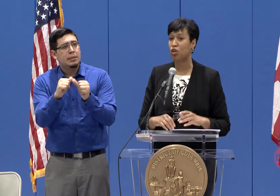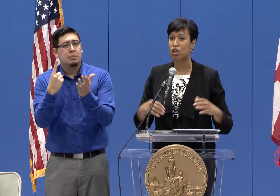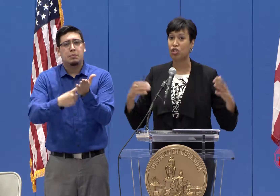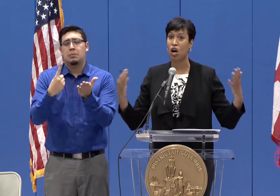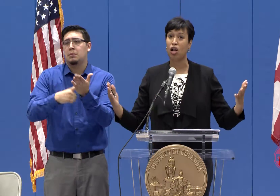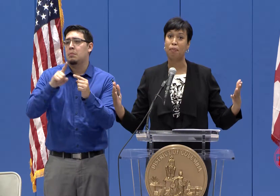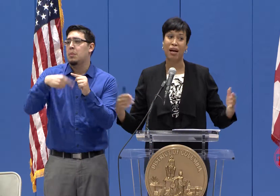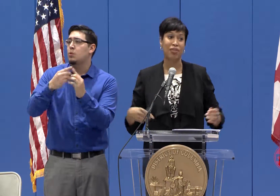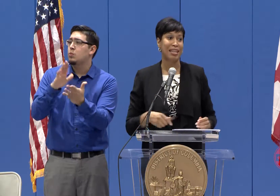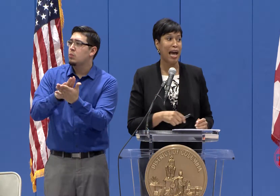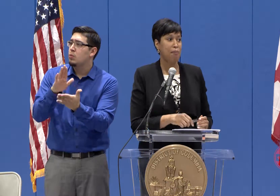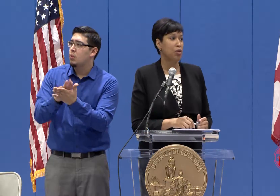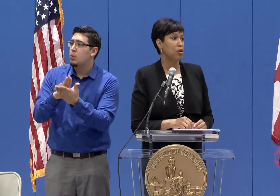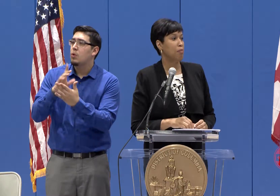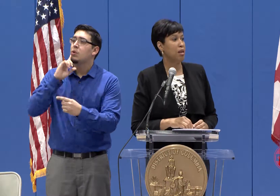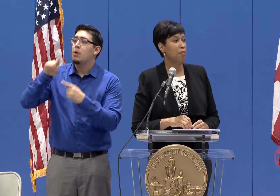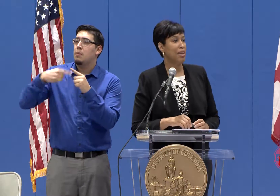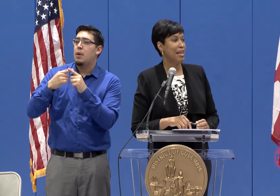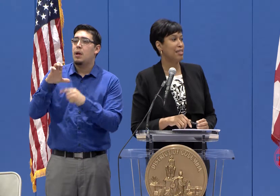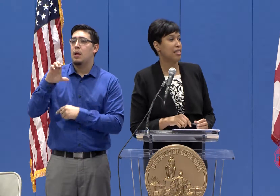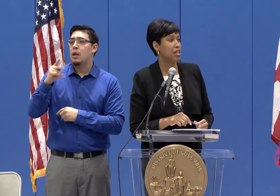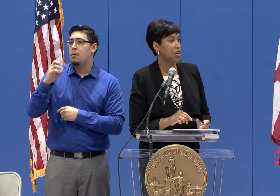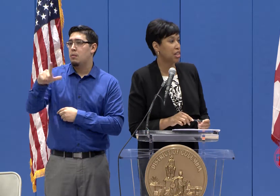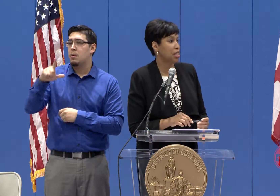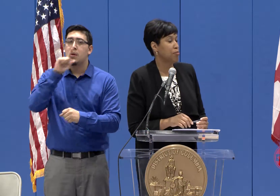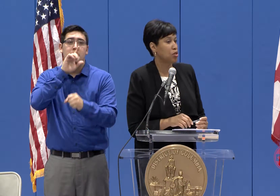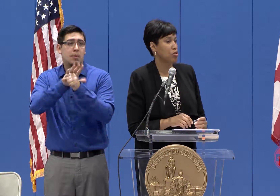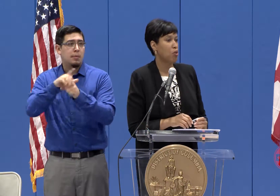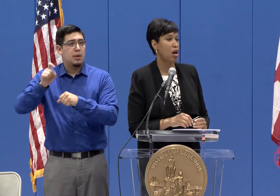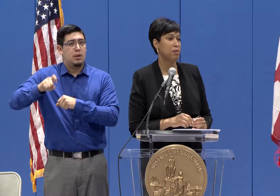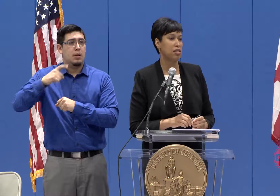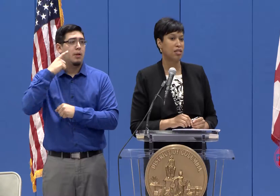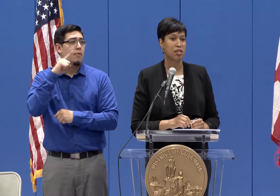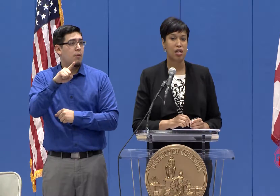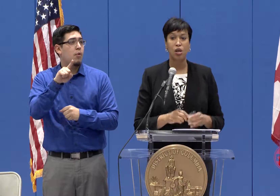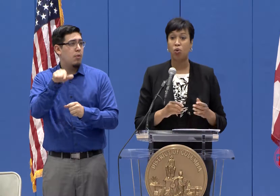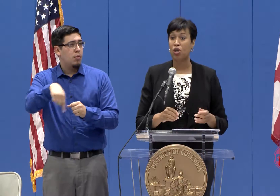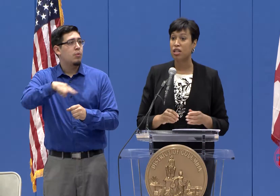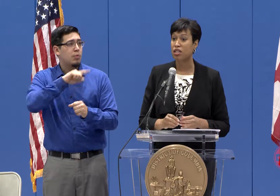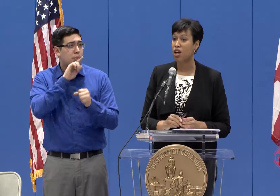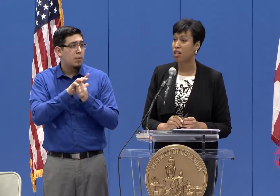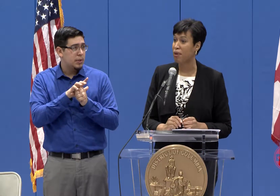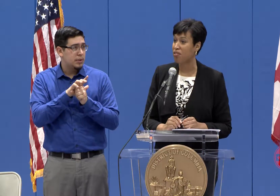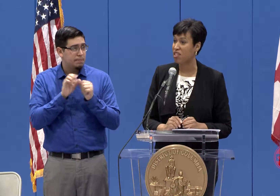WE'RE GOING TO TALK ABOUT THE CAPITAL COMMITMENT NECESSARY TO KEEP THOSE PROMISES. WE'RE GOING TO TALK ABOUT THE